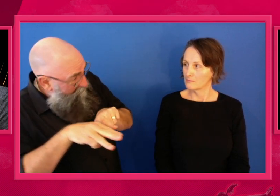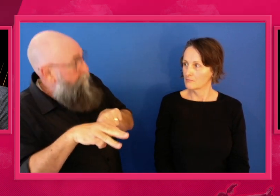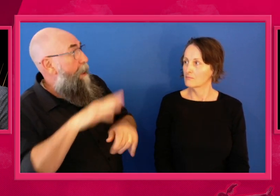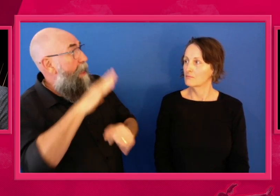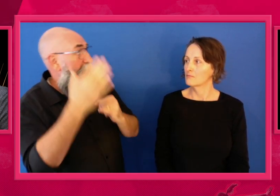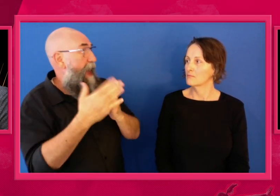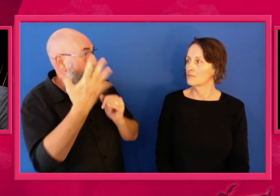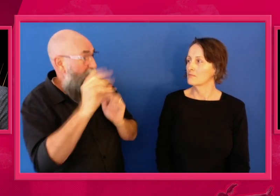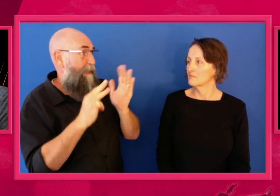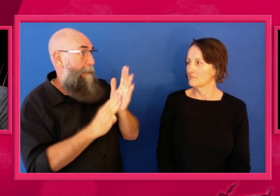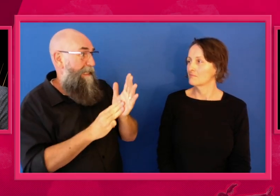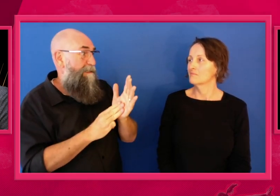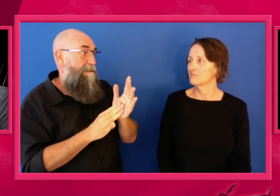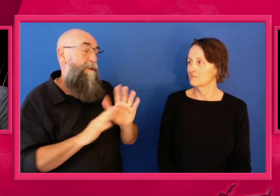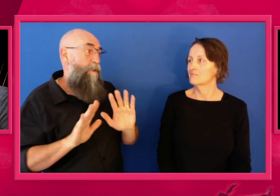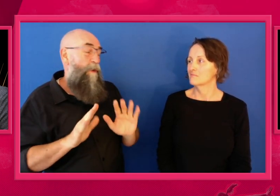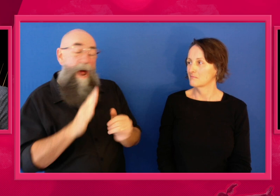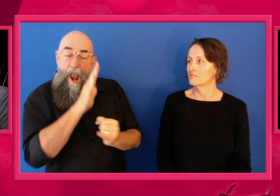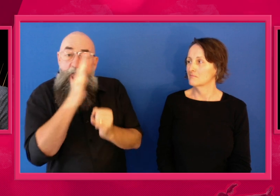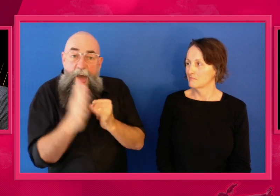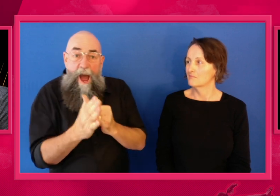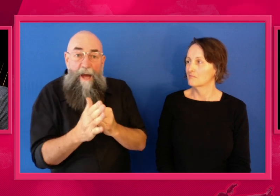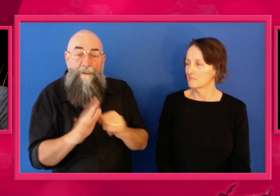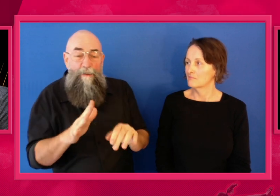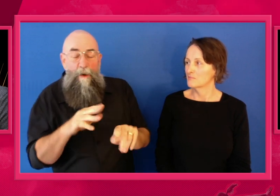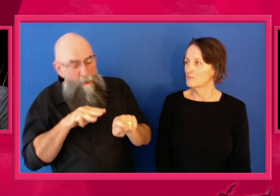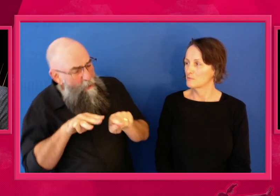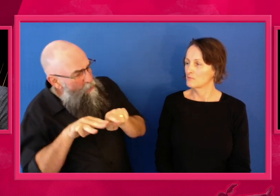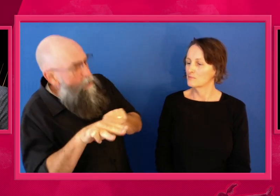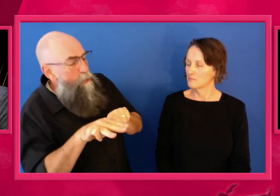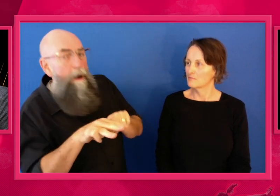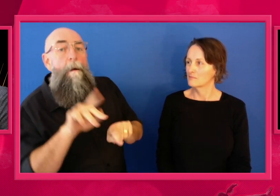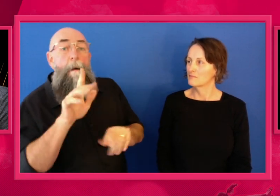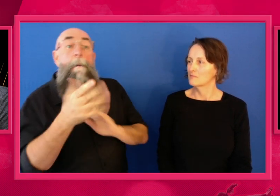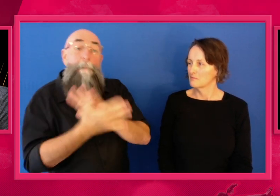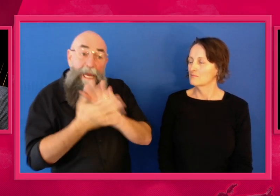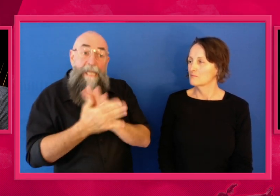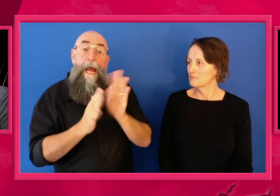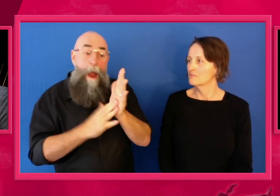Georgie Tunny: Still tight. But they did. Kurt Fearnley: Really tight. But that just meant a nervous heat till the next heat went.